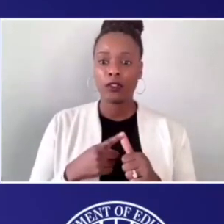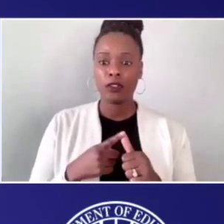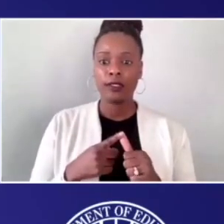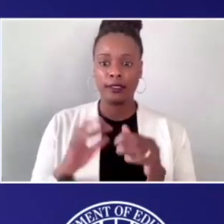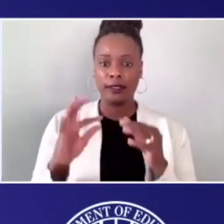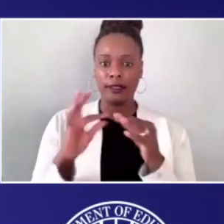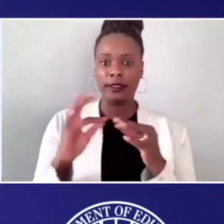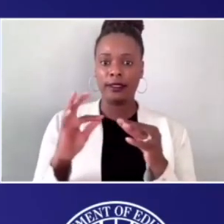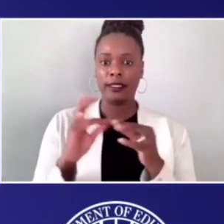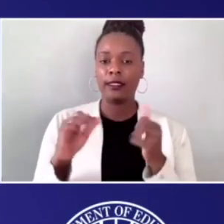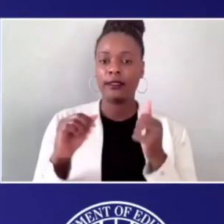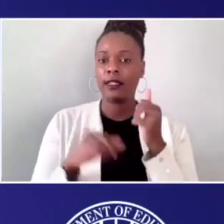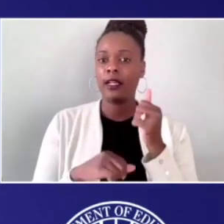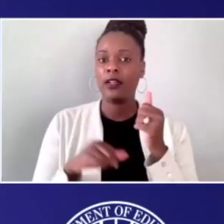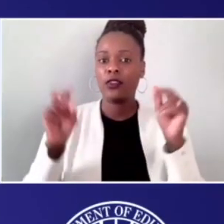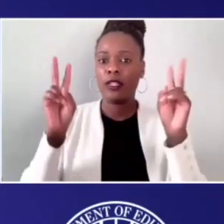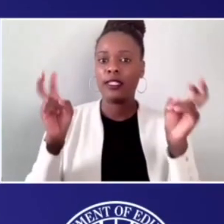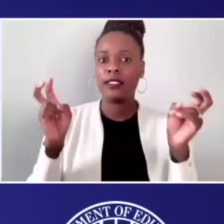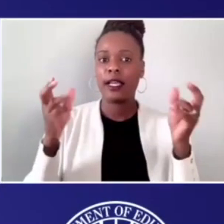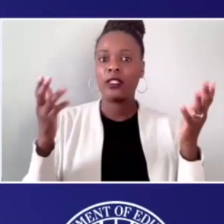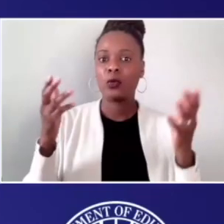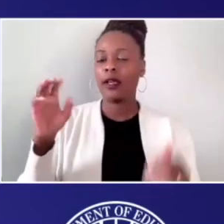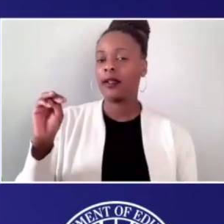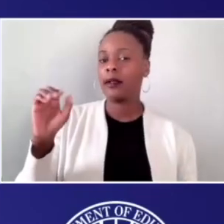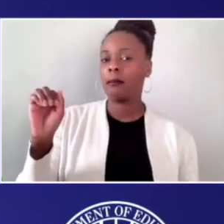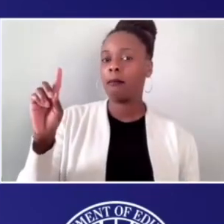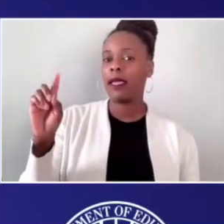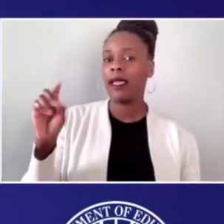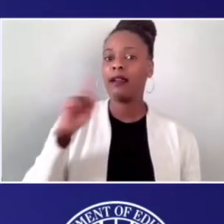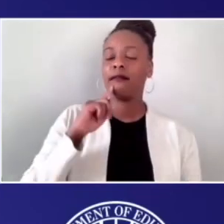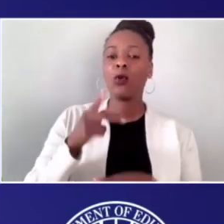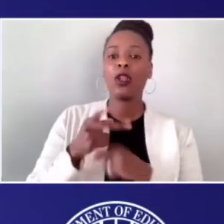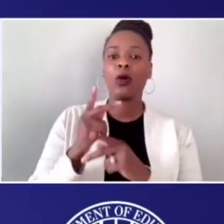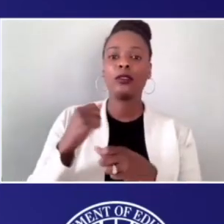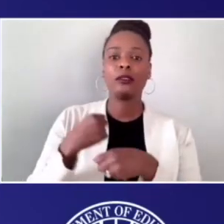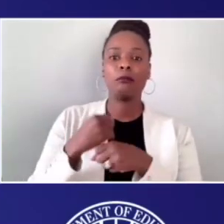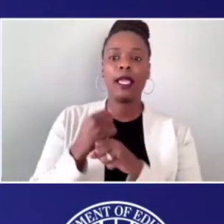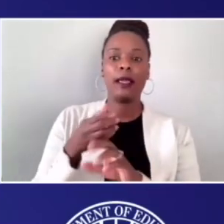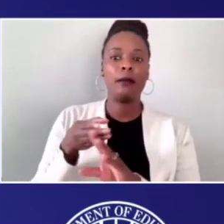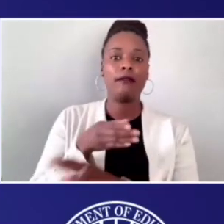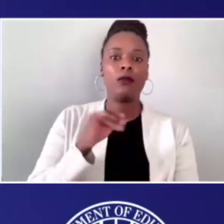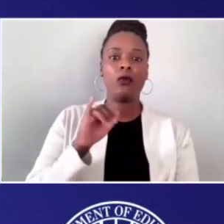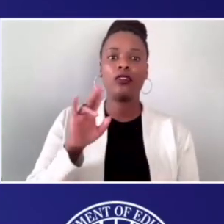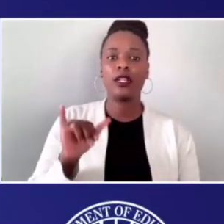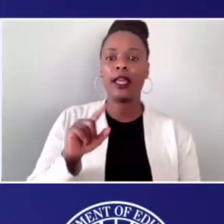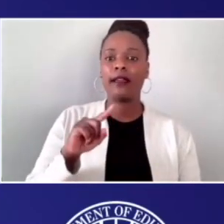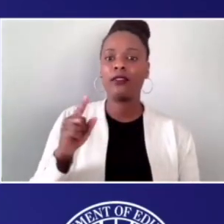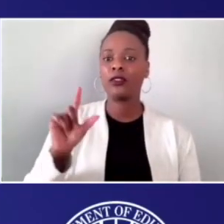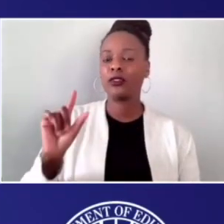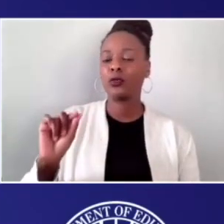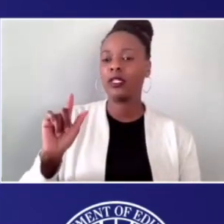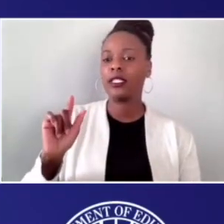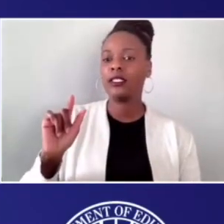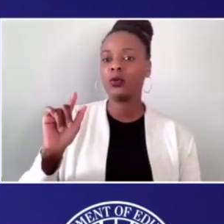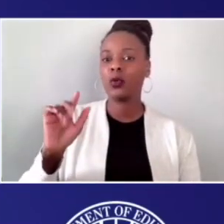title is made, for loans made before July 1, 2026. You would have had to have received -- made means disbursed.